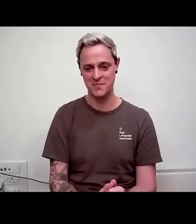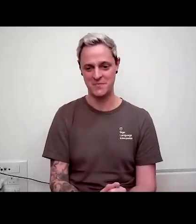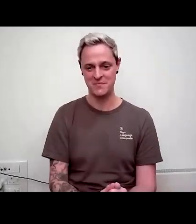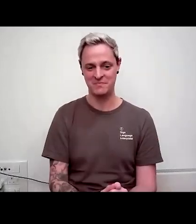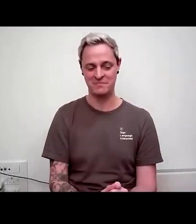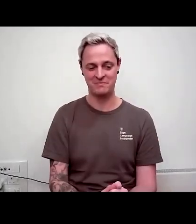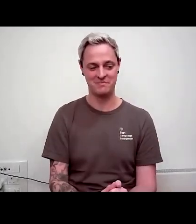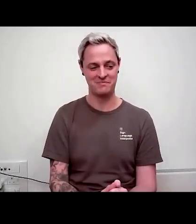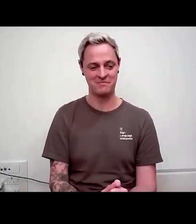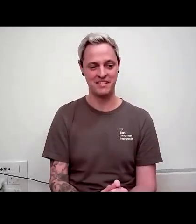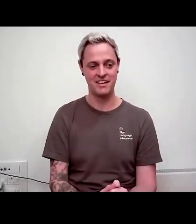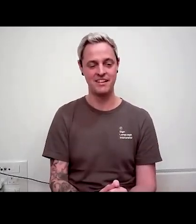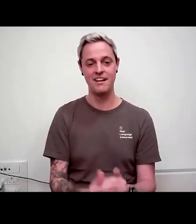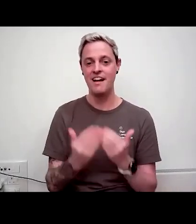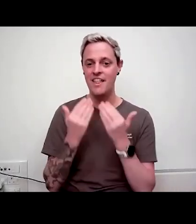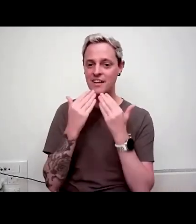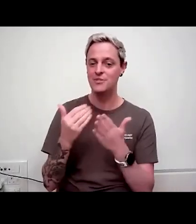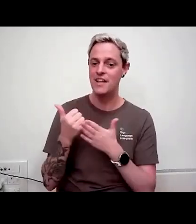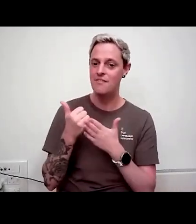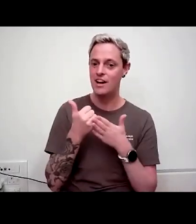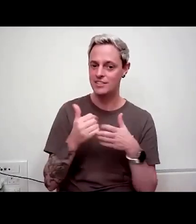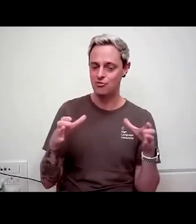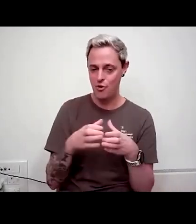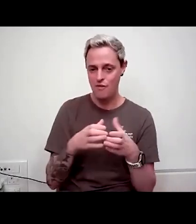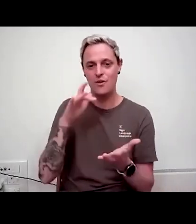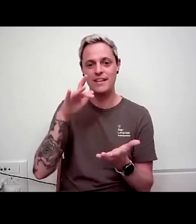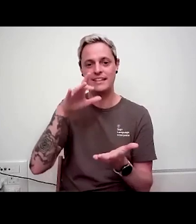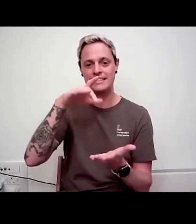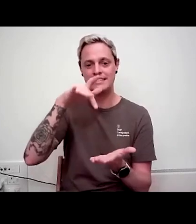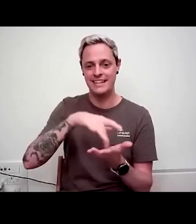And then, thank you to the advisory group of the Centre for Autism and Theology.